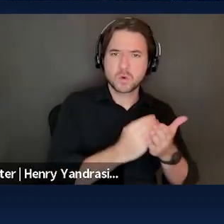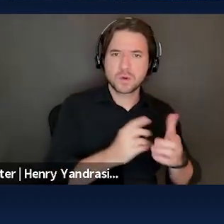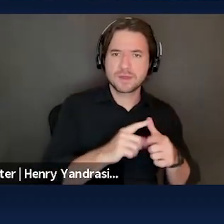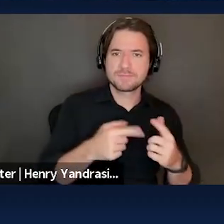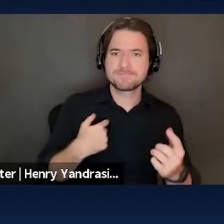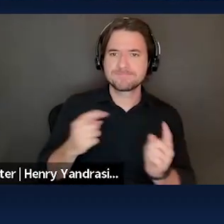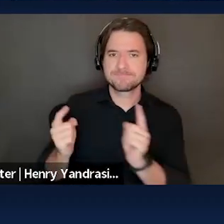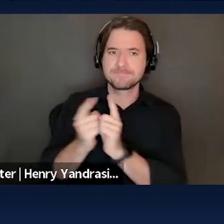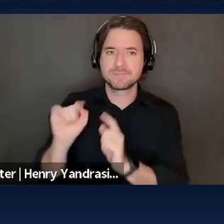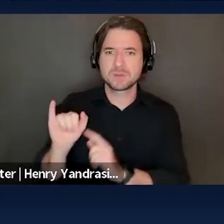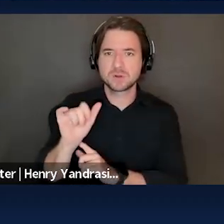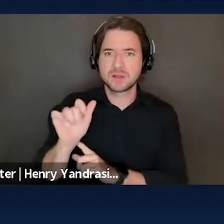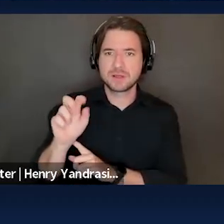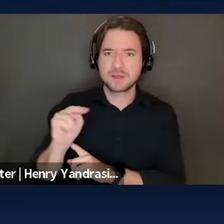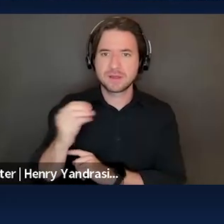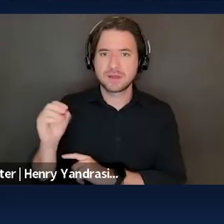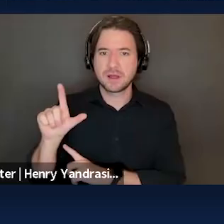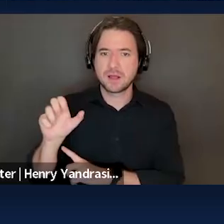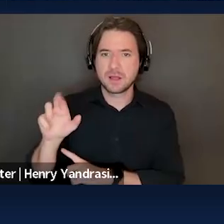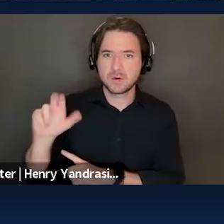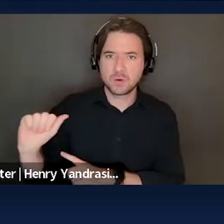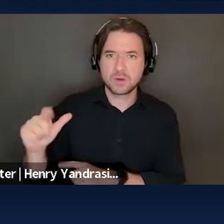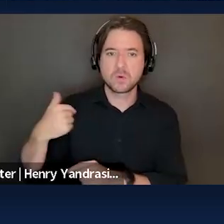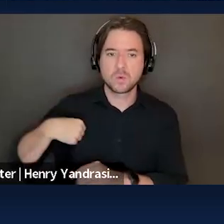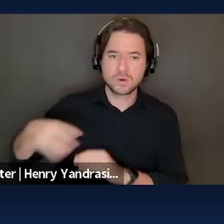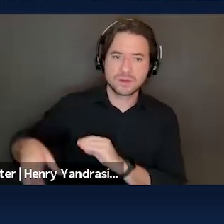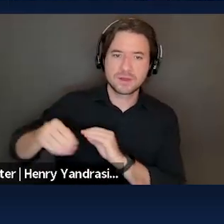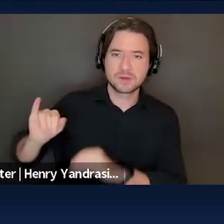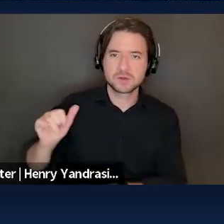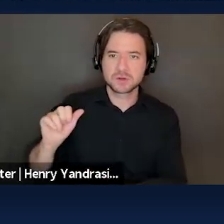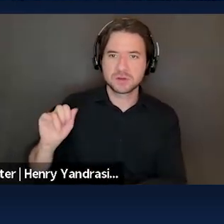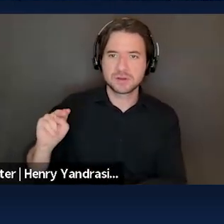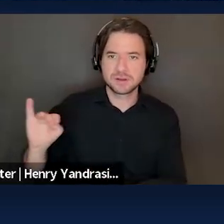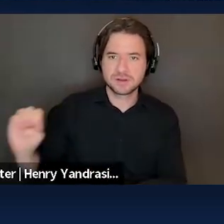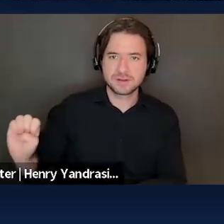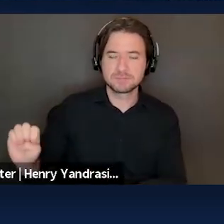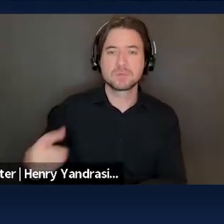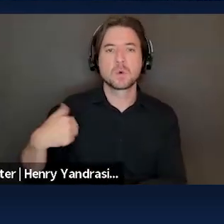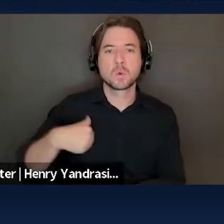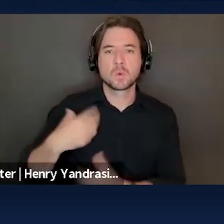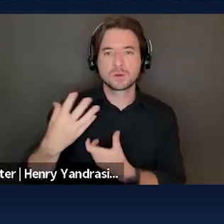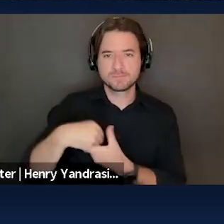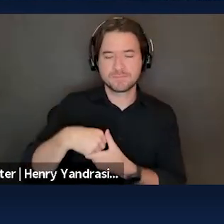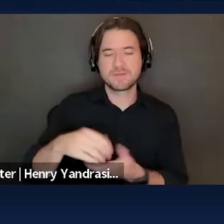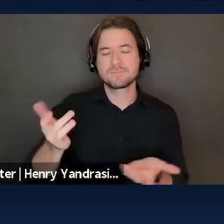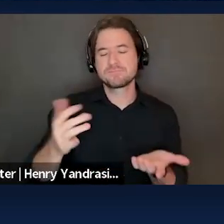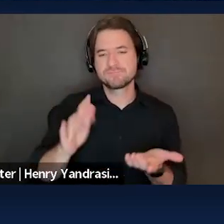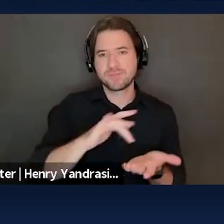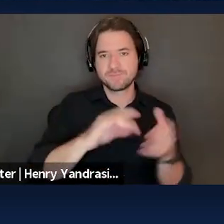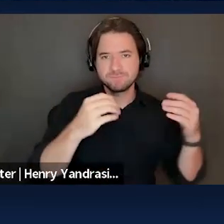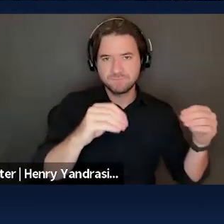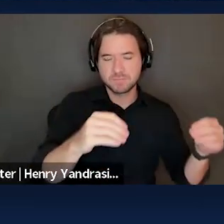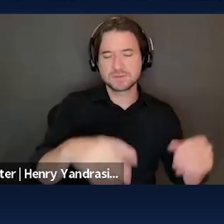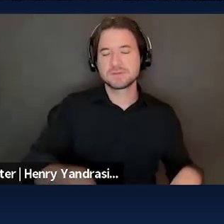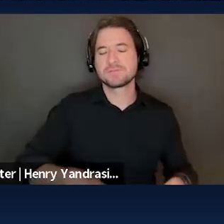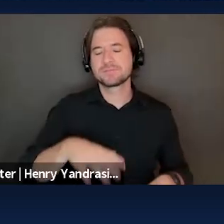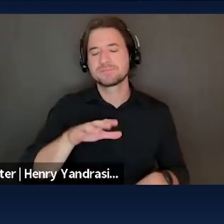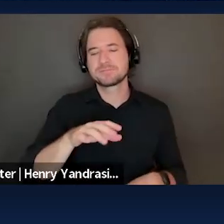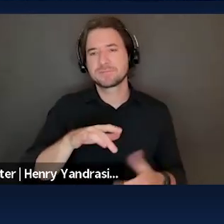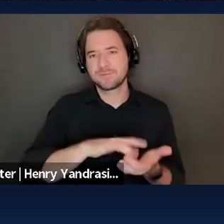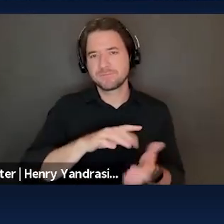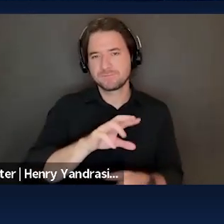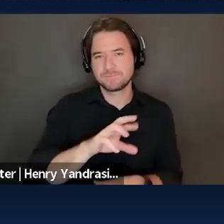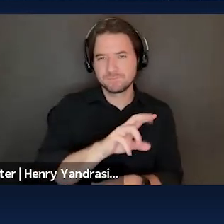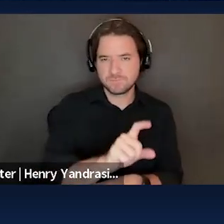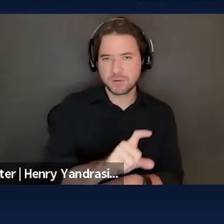Uh, Jillian and Laura, and then we added, uh, Jeannie, but we incorporated pharmacy, occupational therapy, and physical therapy students together, along with.